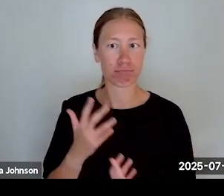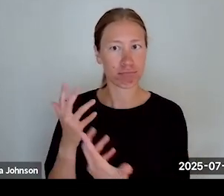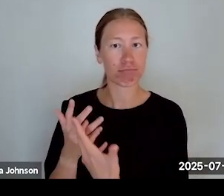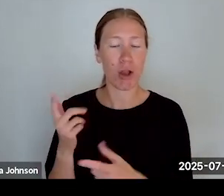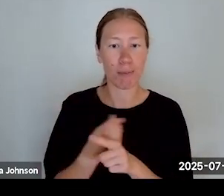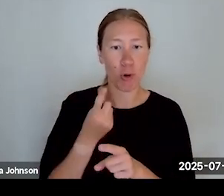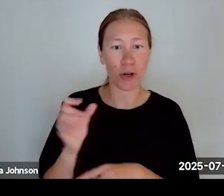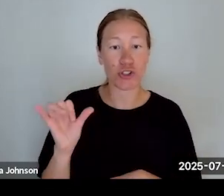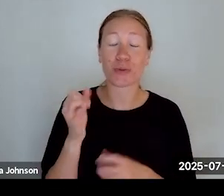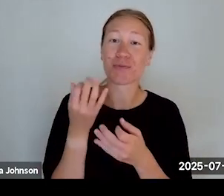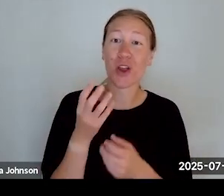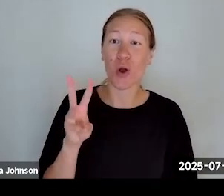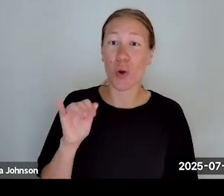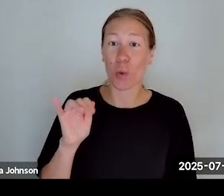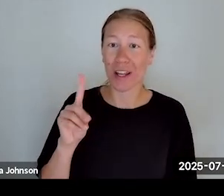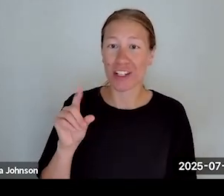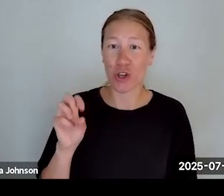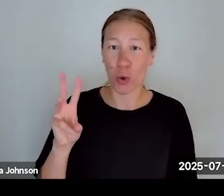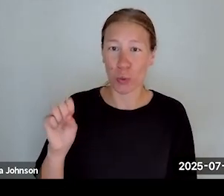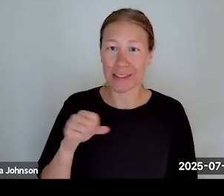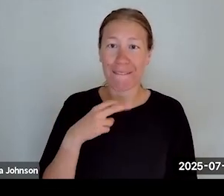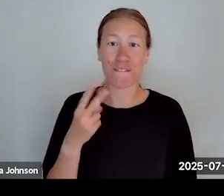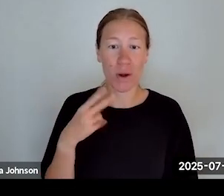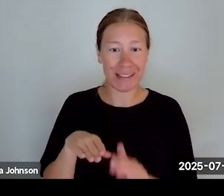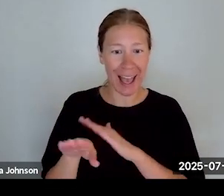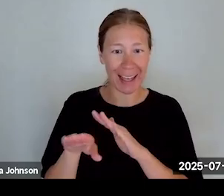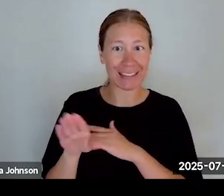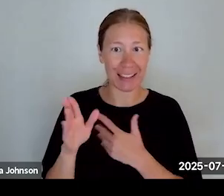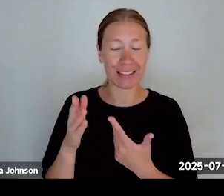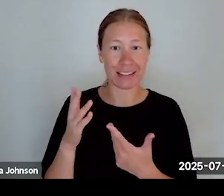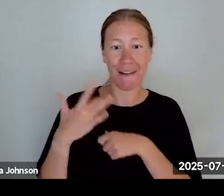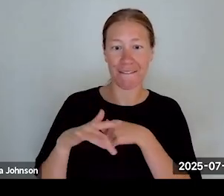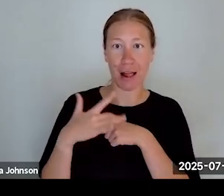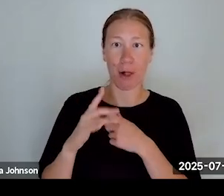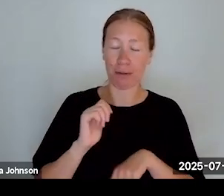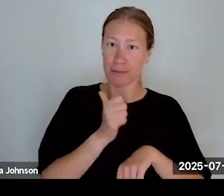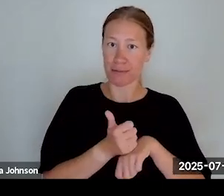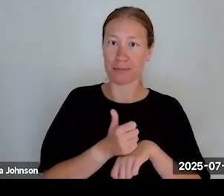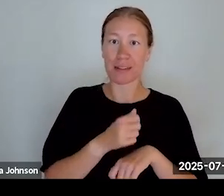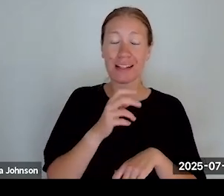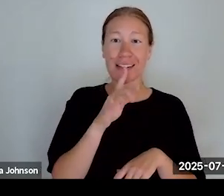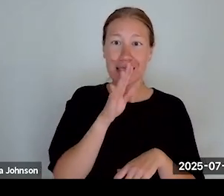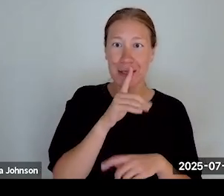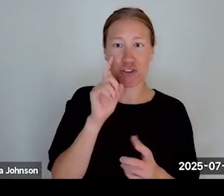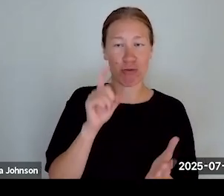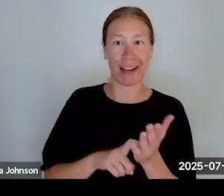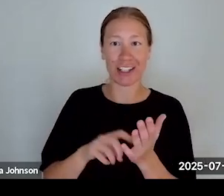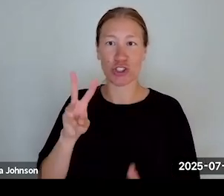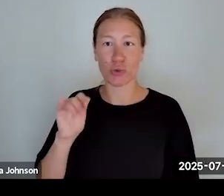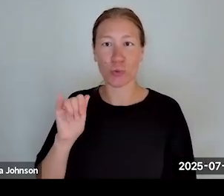which is a free program that allows a setup to take you through a speech recognition wizard, which will help train your computer